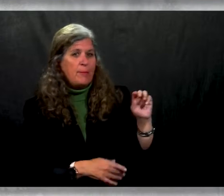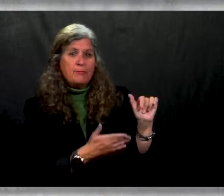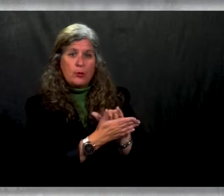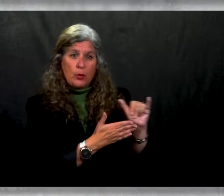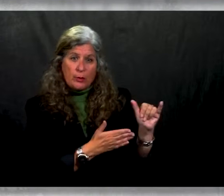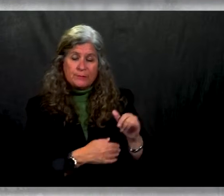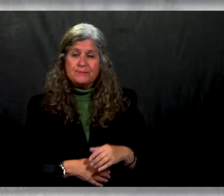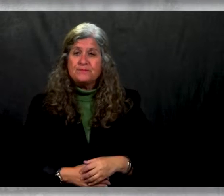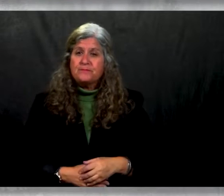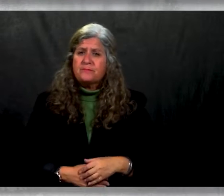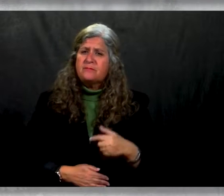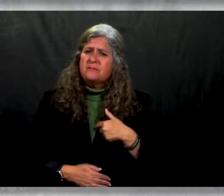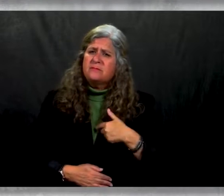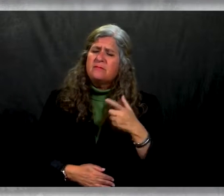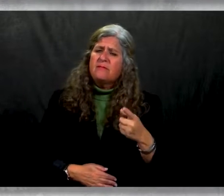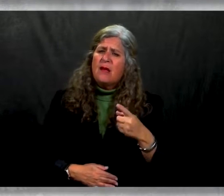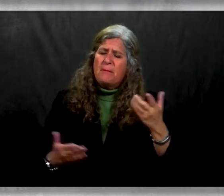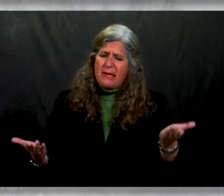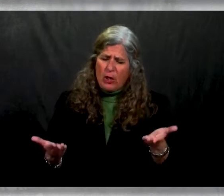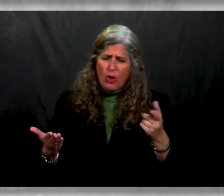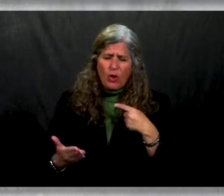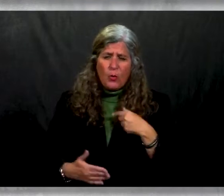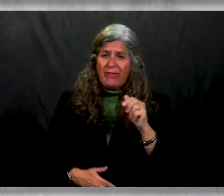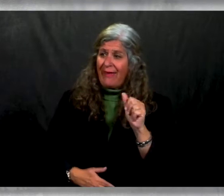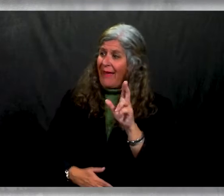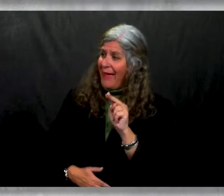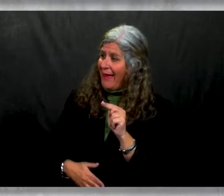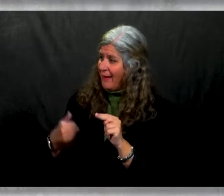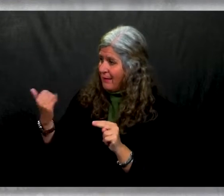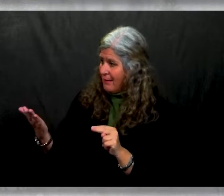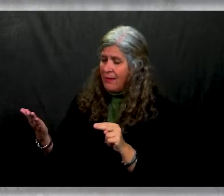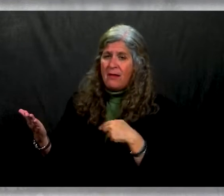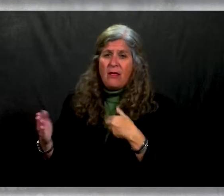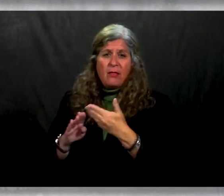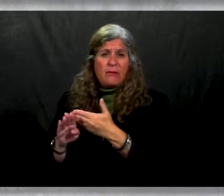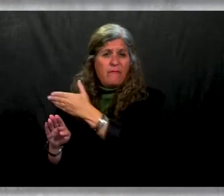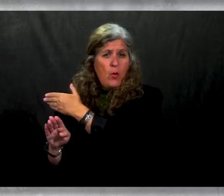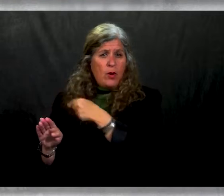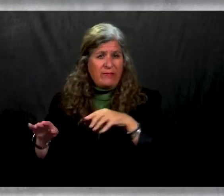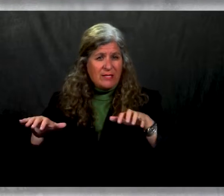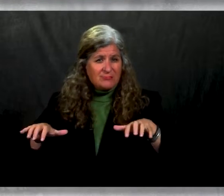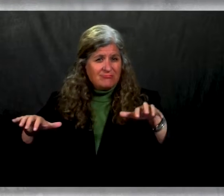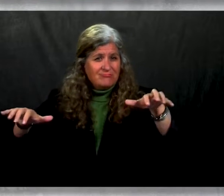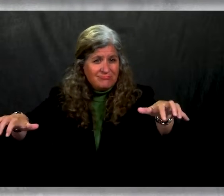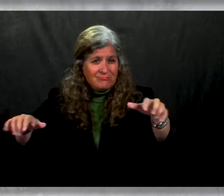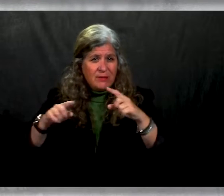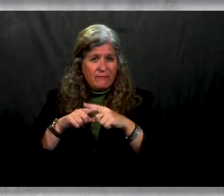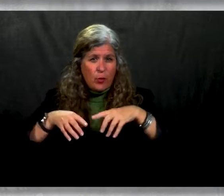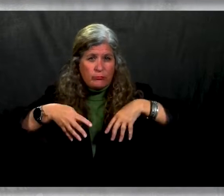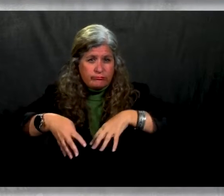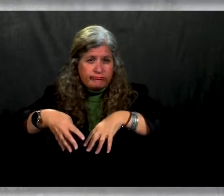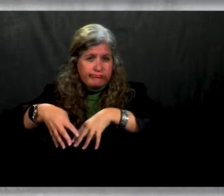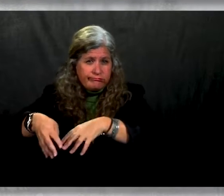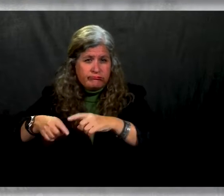of the former Nazi party Rally Grounds with Anne. Anne, thank you for joining us. Yeah, I'm glad to be here. We'd love to ask you some questions.